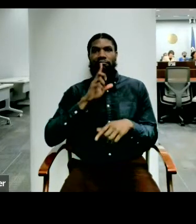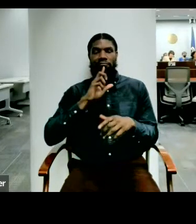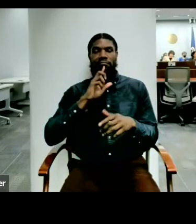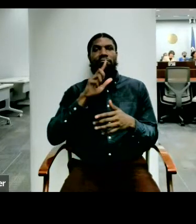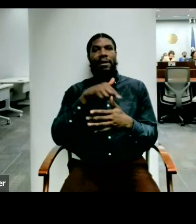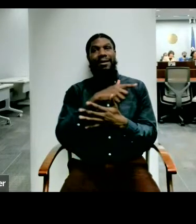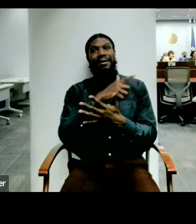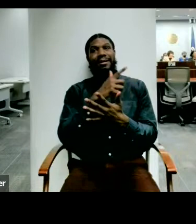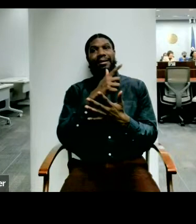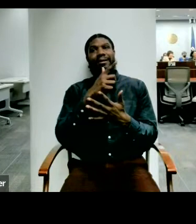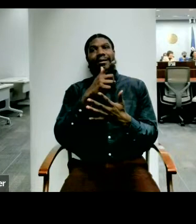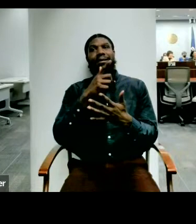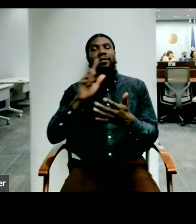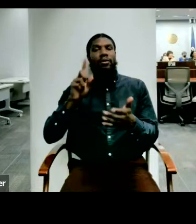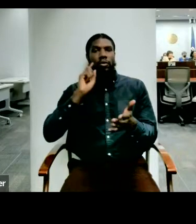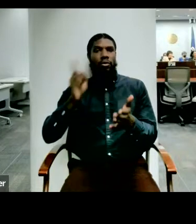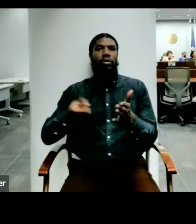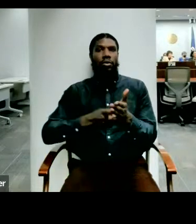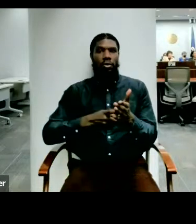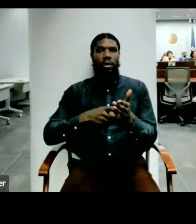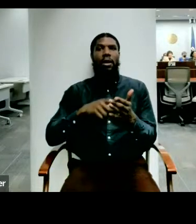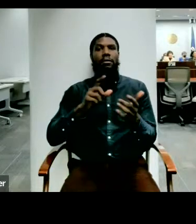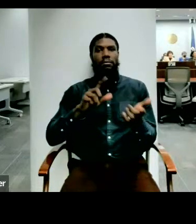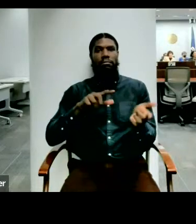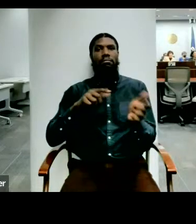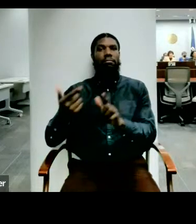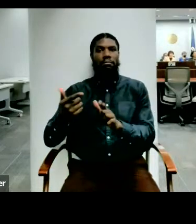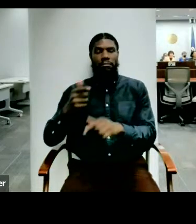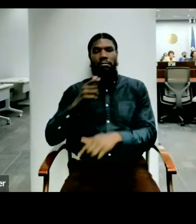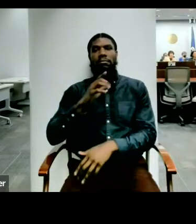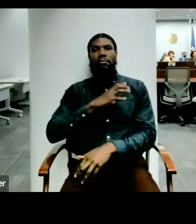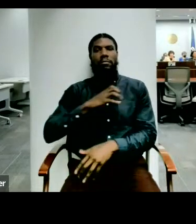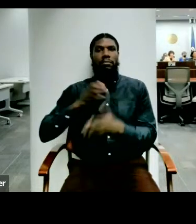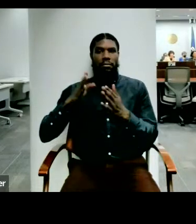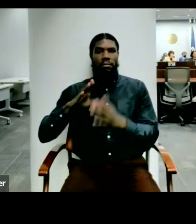Thank you and thank you for the witnesses for appearing here today both live and virtually.